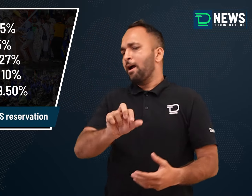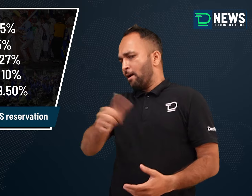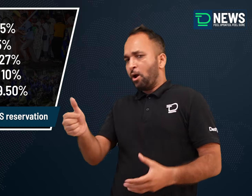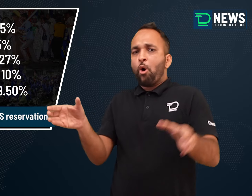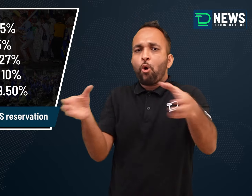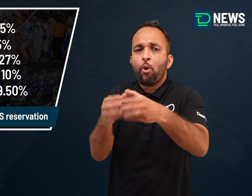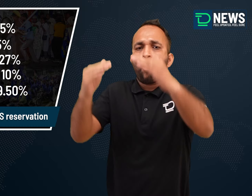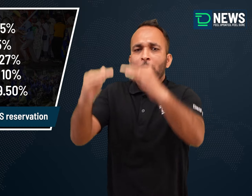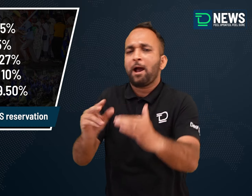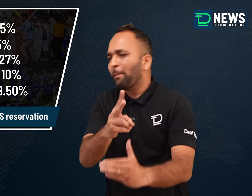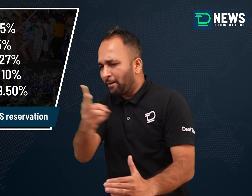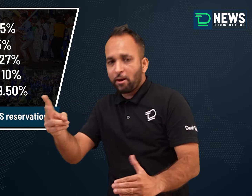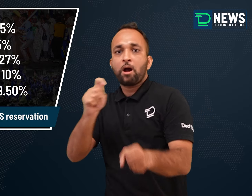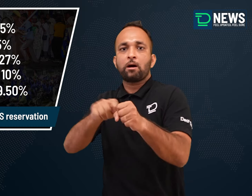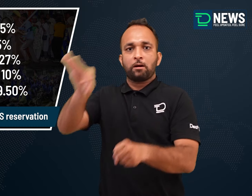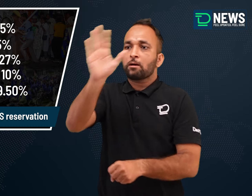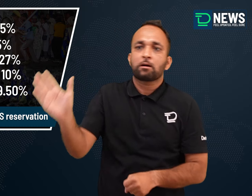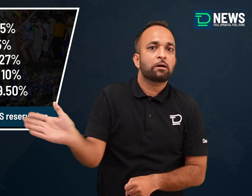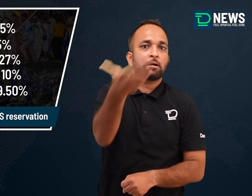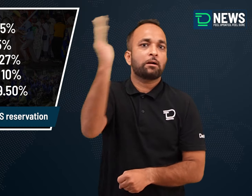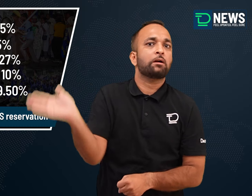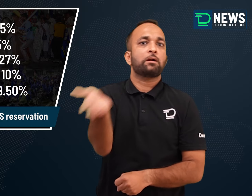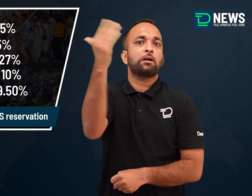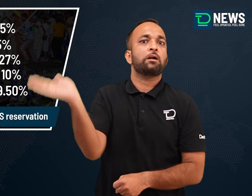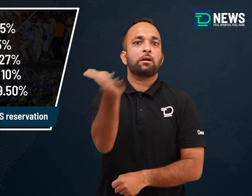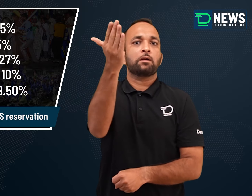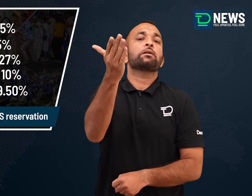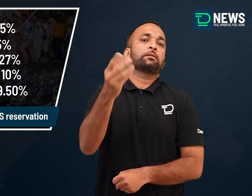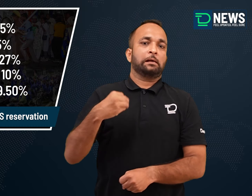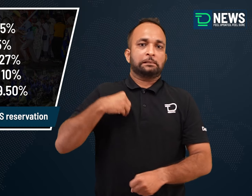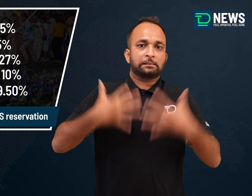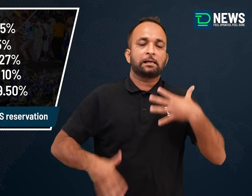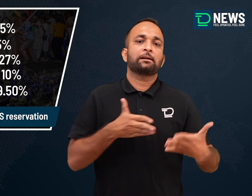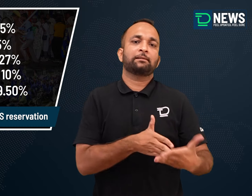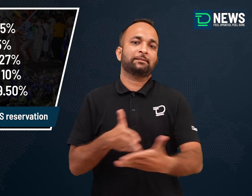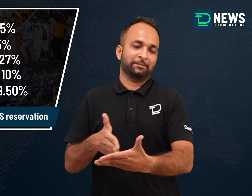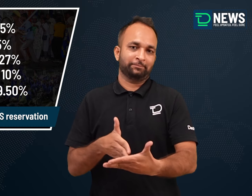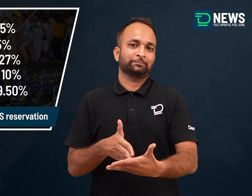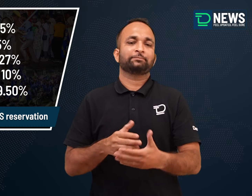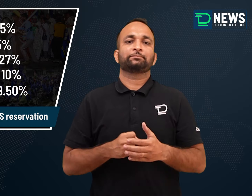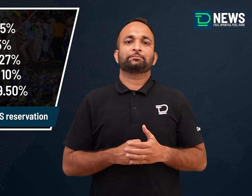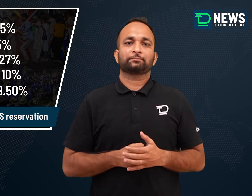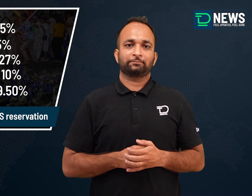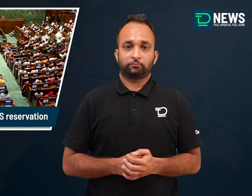Because other community people are getting more jobs.